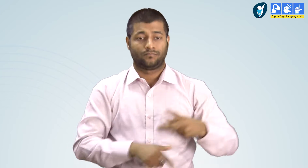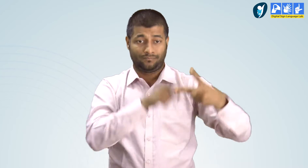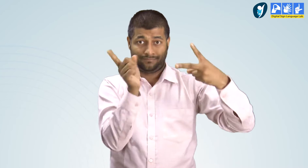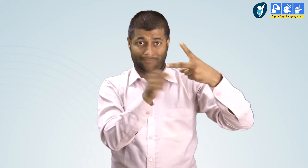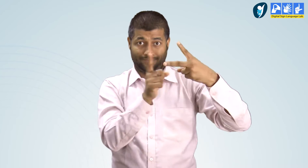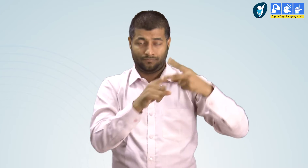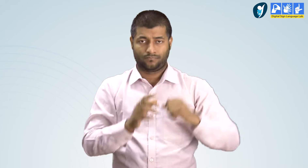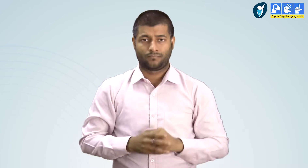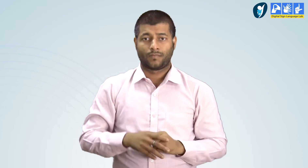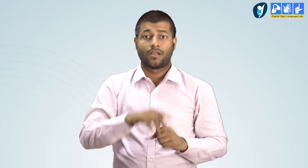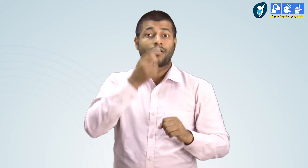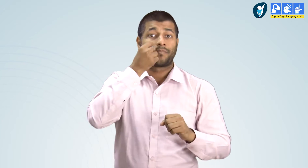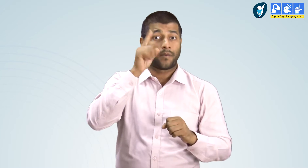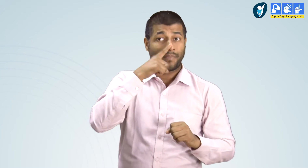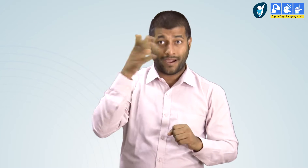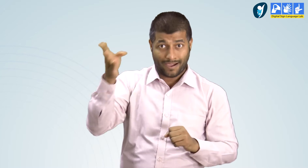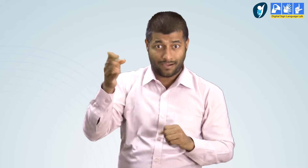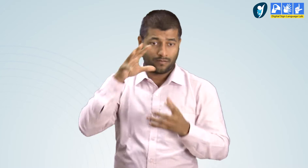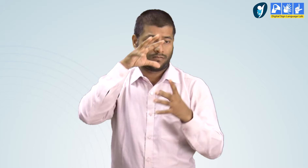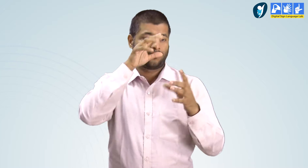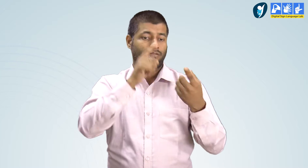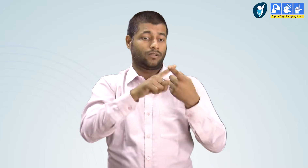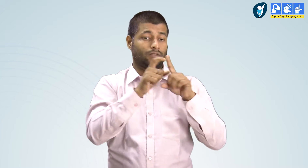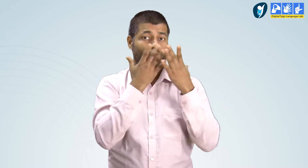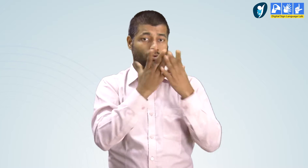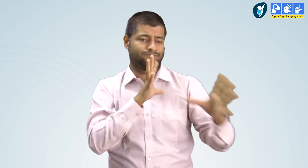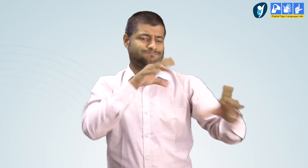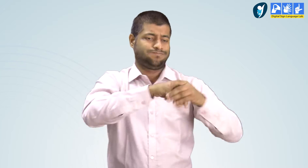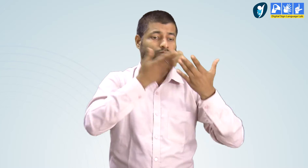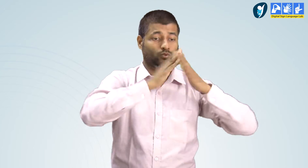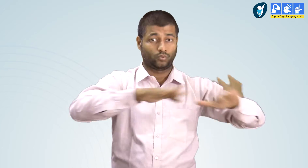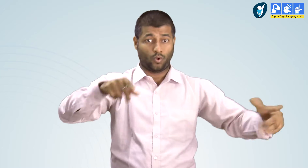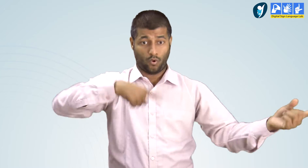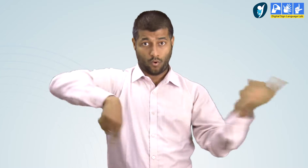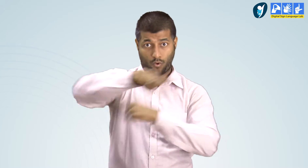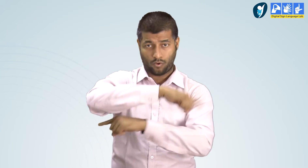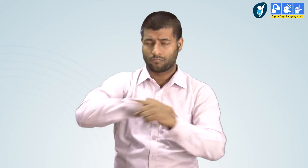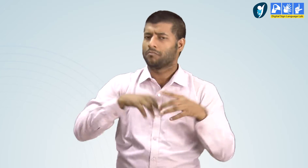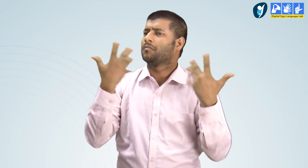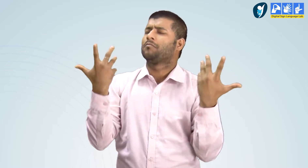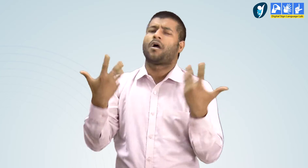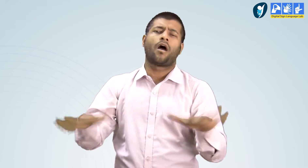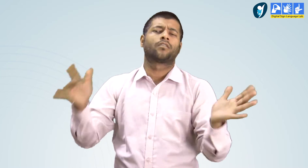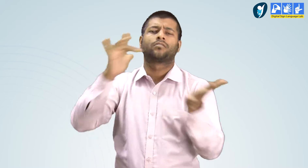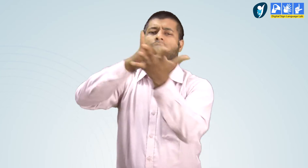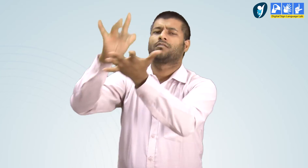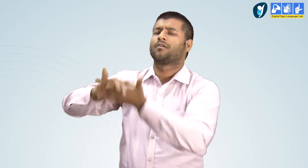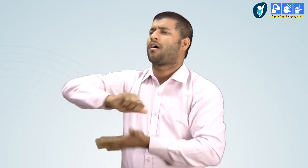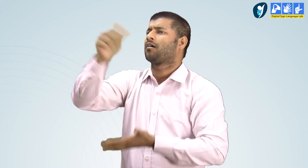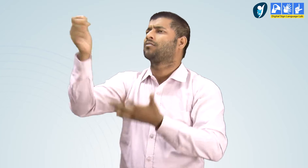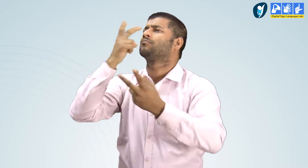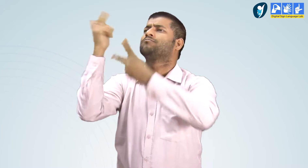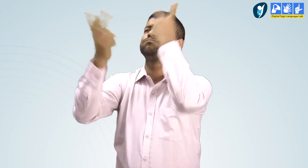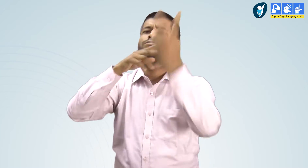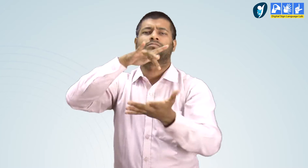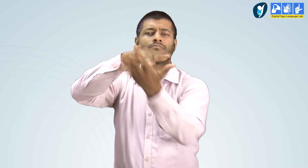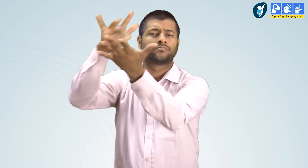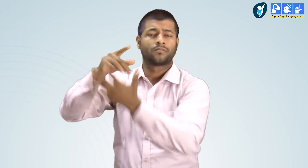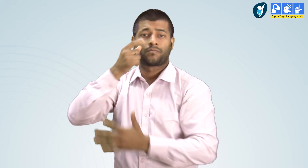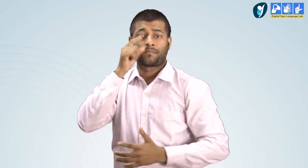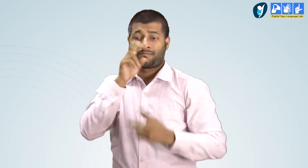Second:- Parents can be involved in their children's education by participating in field trips,